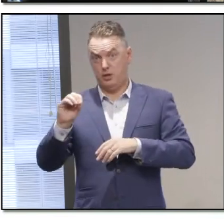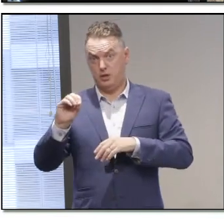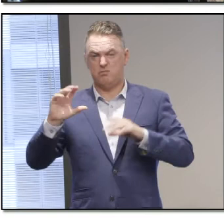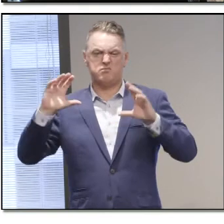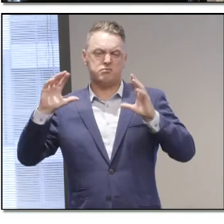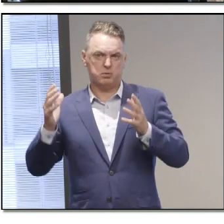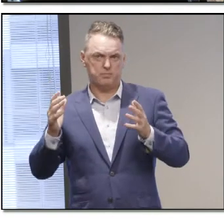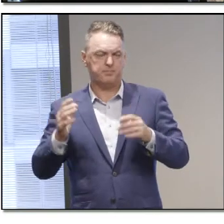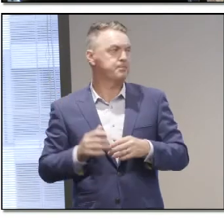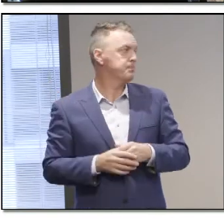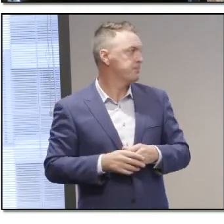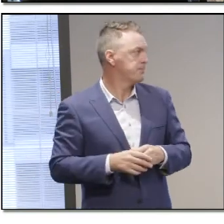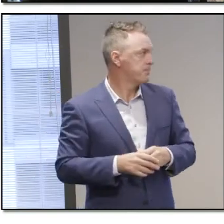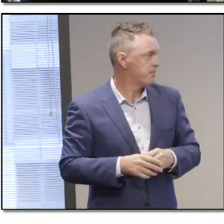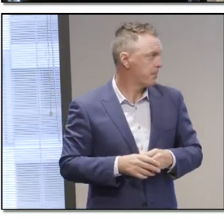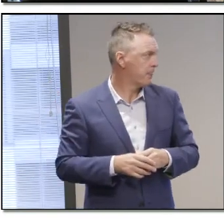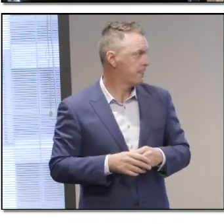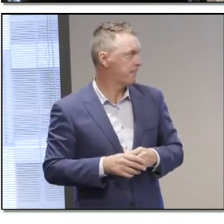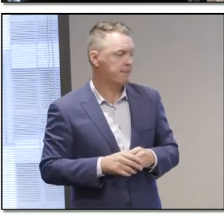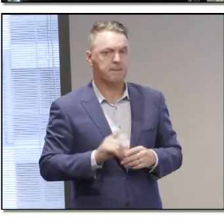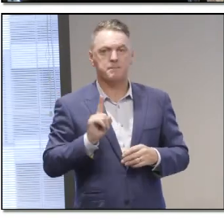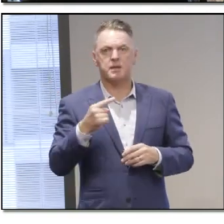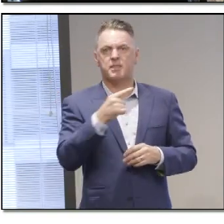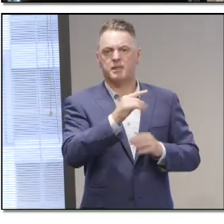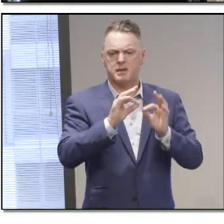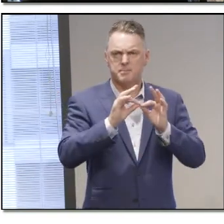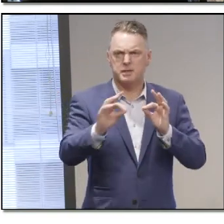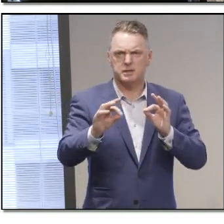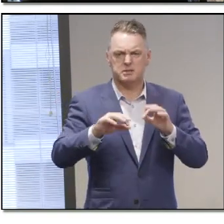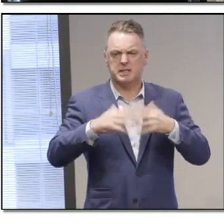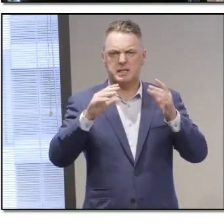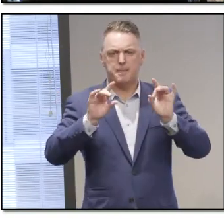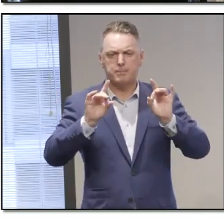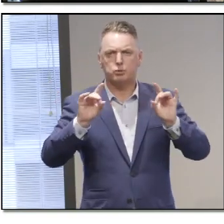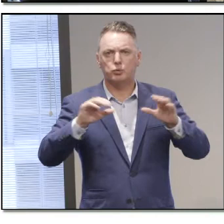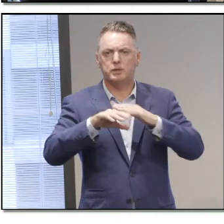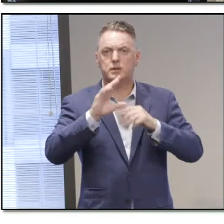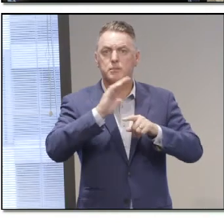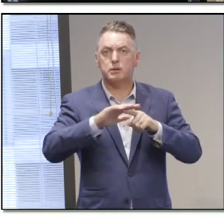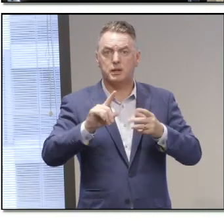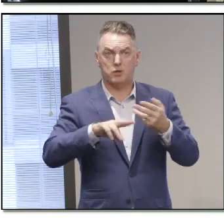But they measured persistent organic pollutants in the blood of these women, and when they stratified